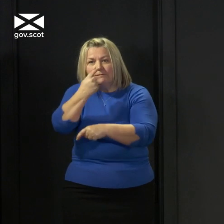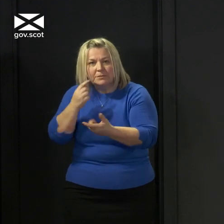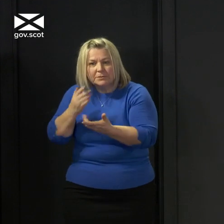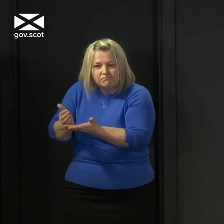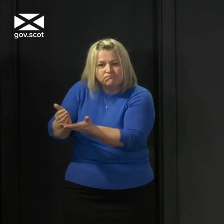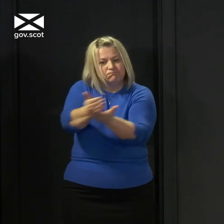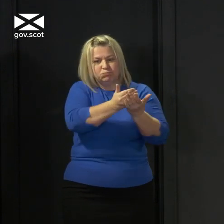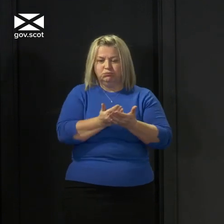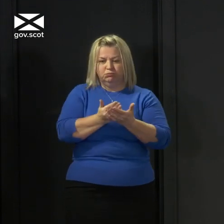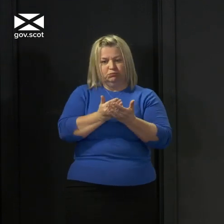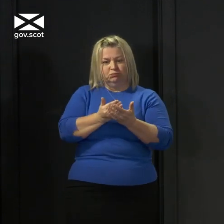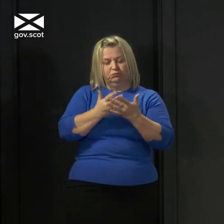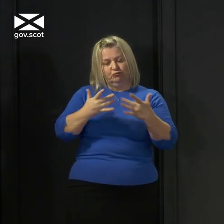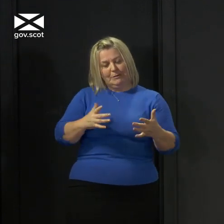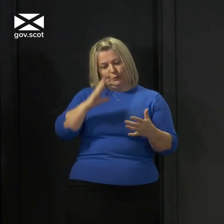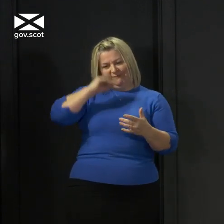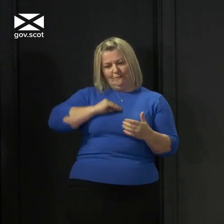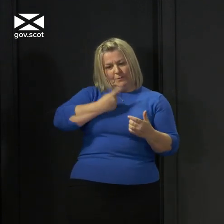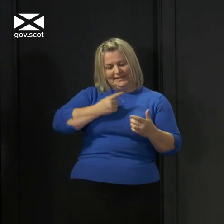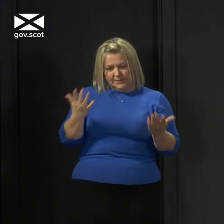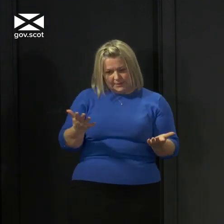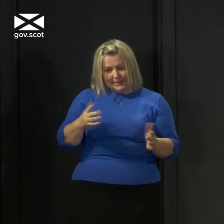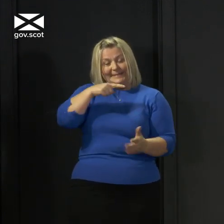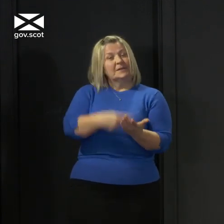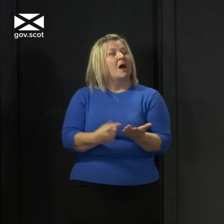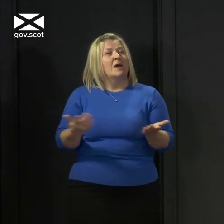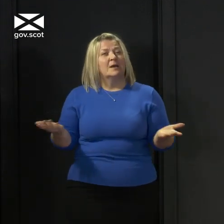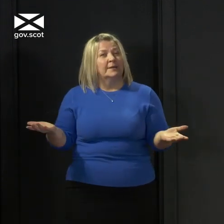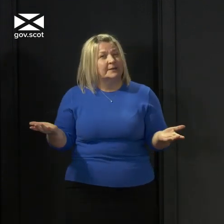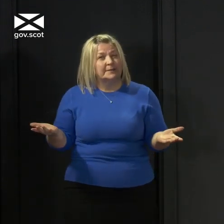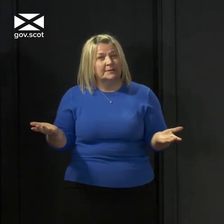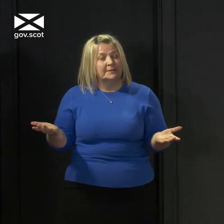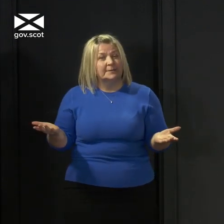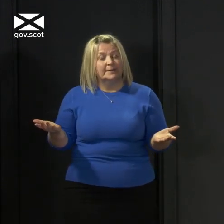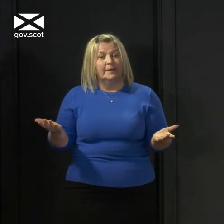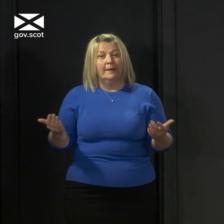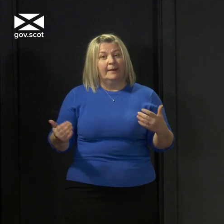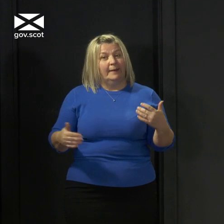our best judgment as we both get through this pandemic and as we are coming out